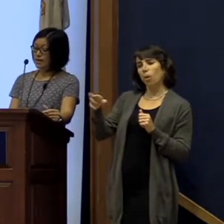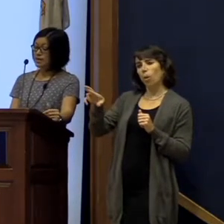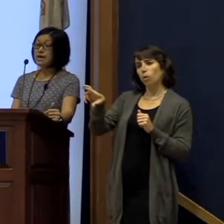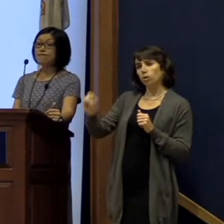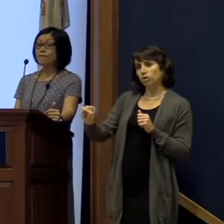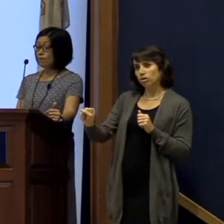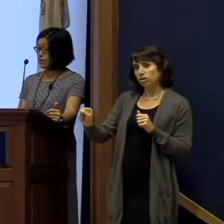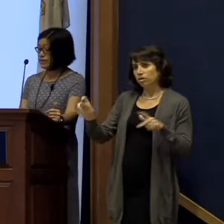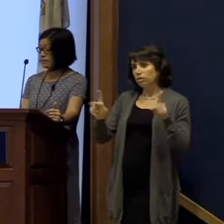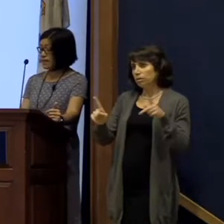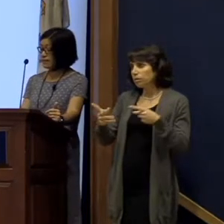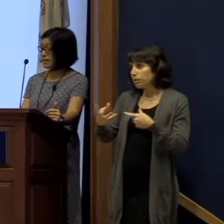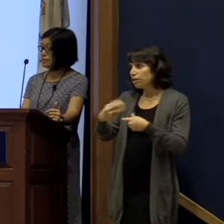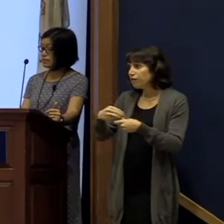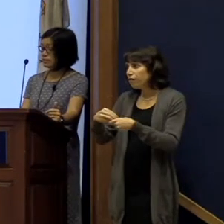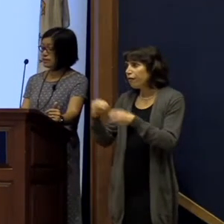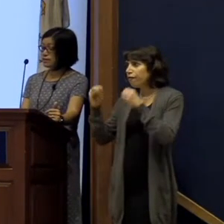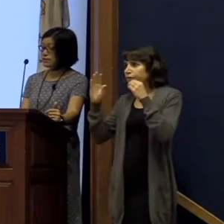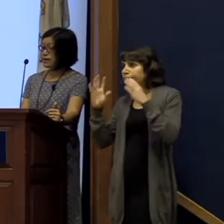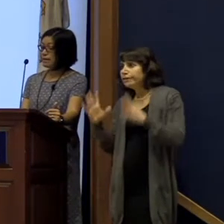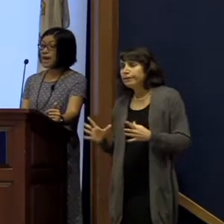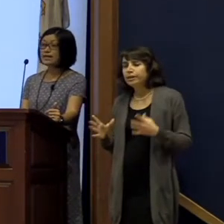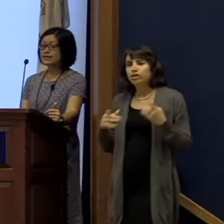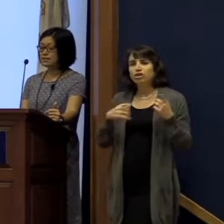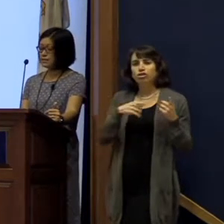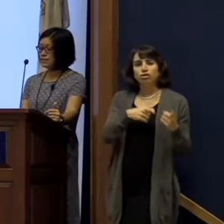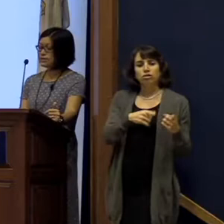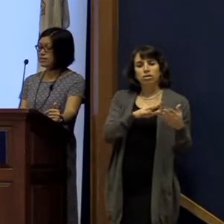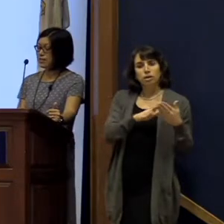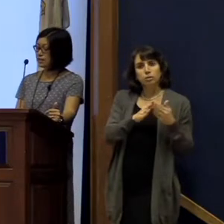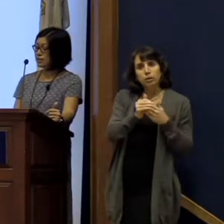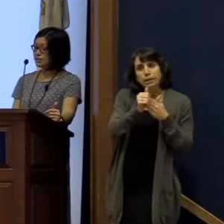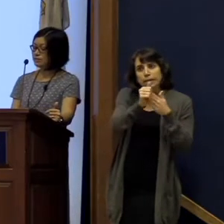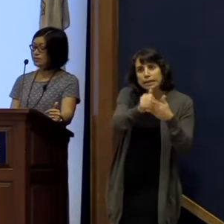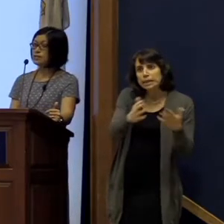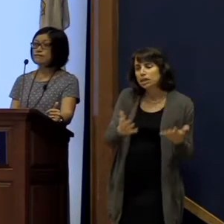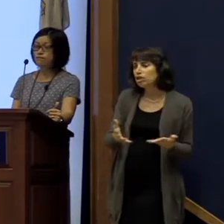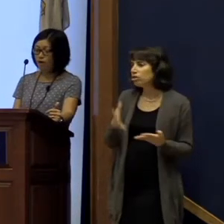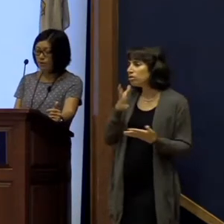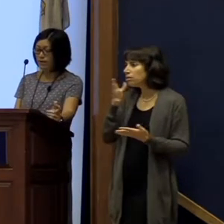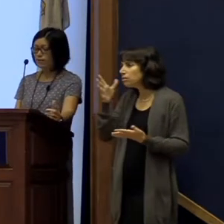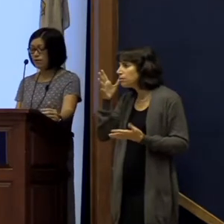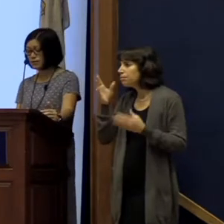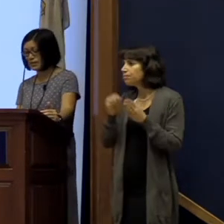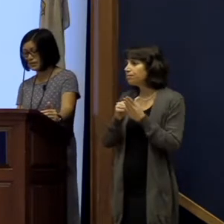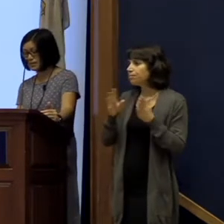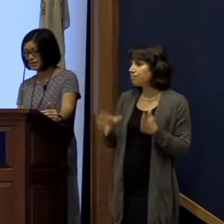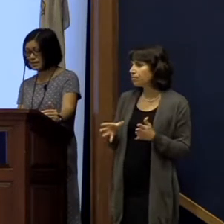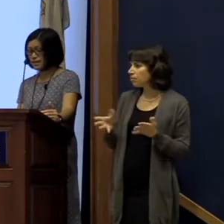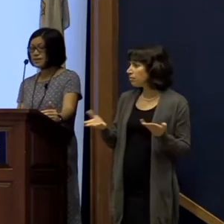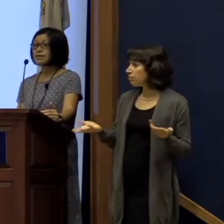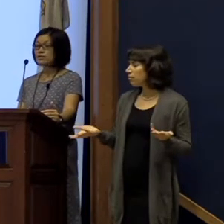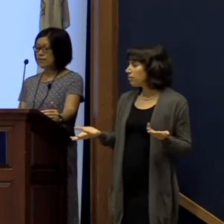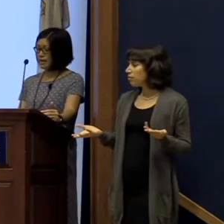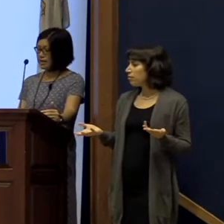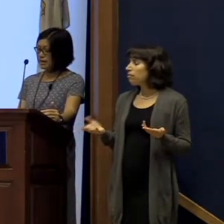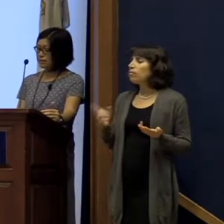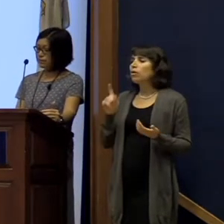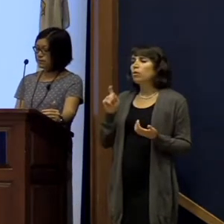Therefore we need to pay attention Unpacking the potential connections between informal and formal settings that you engage with STEM